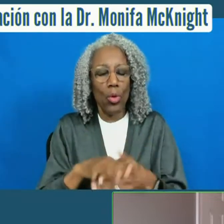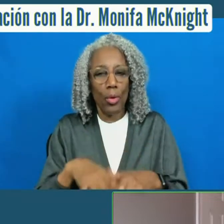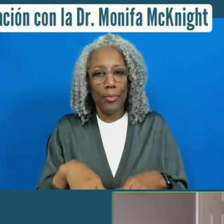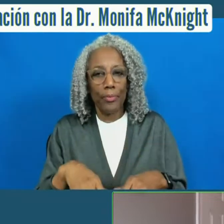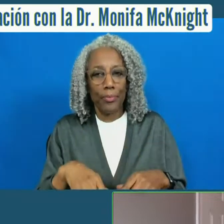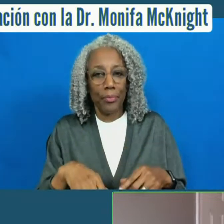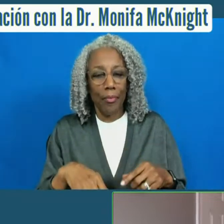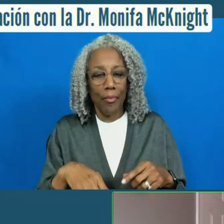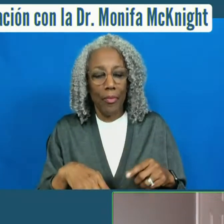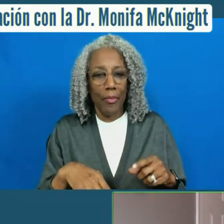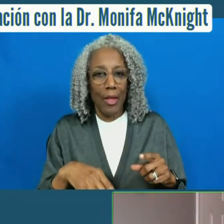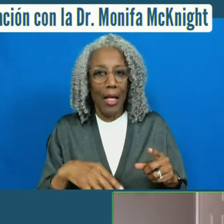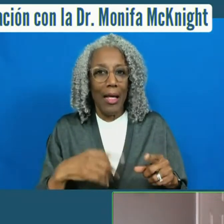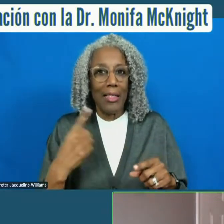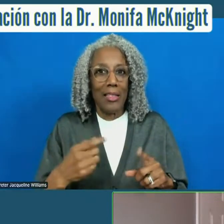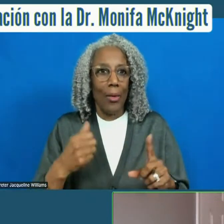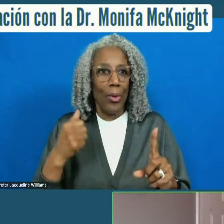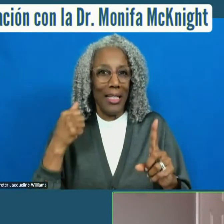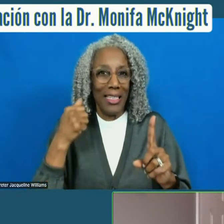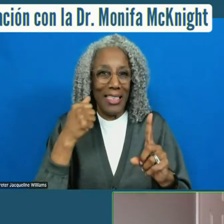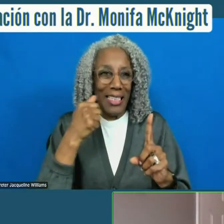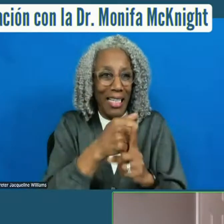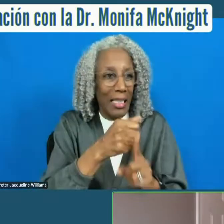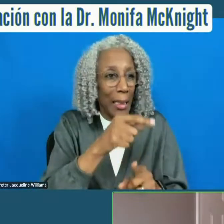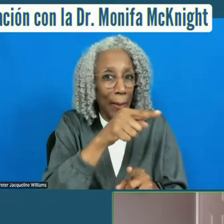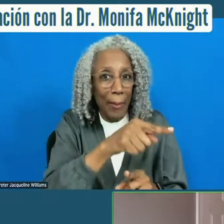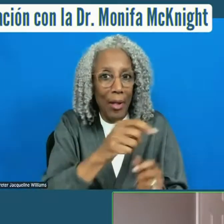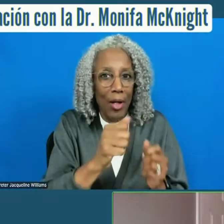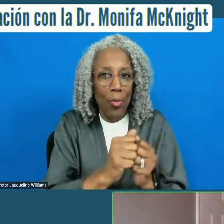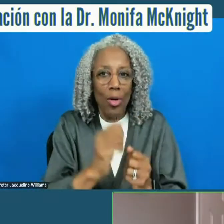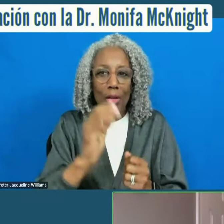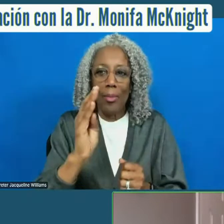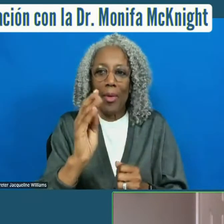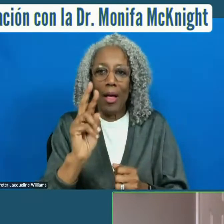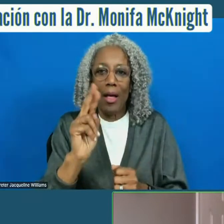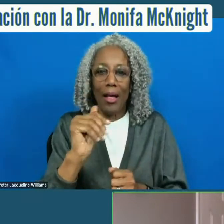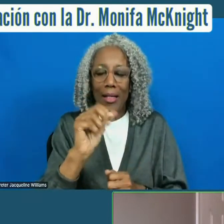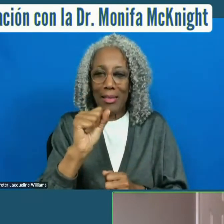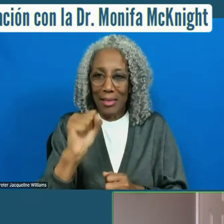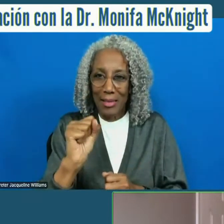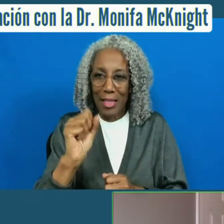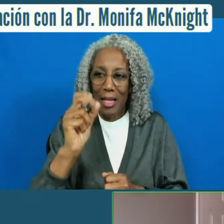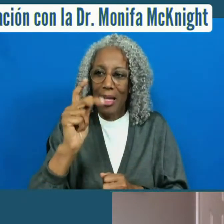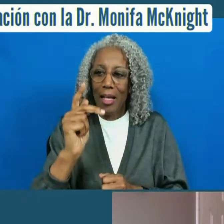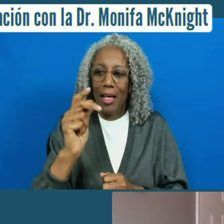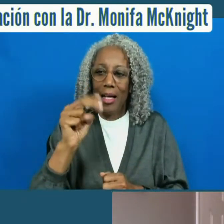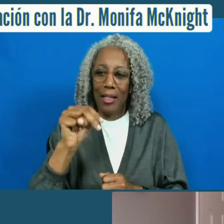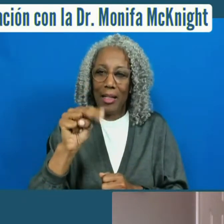child from the school. My son's school was hit with breast